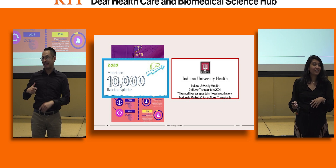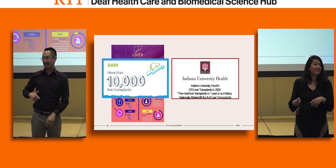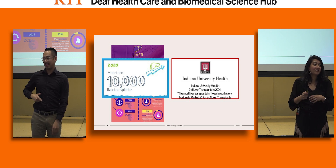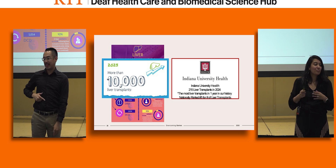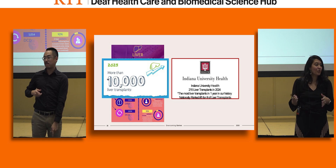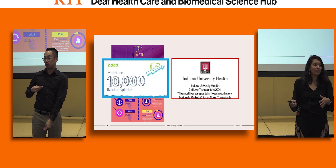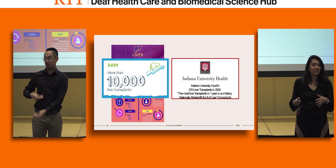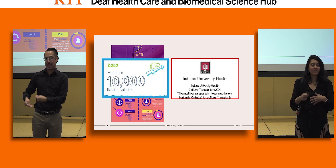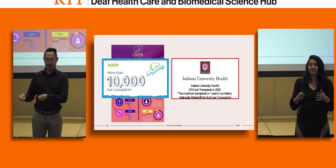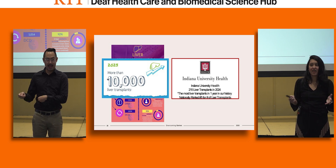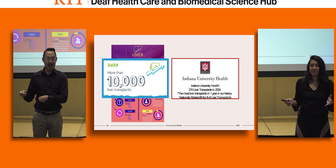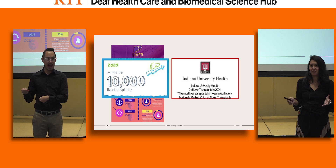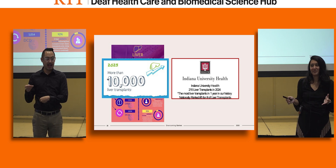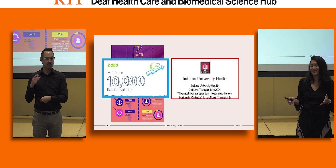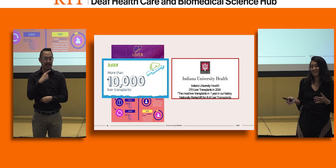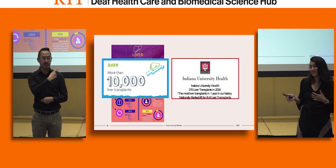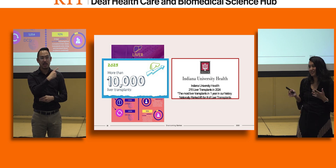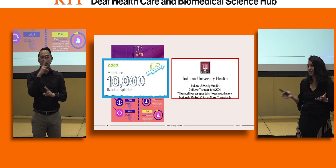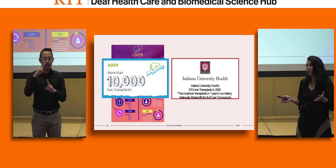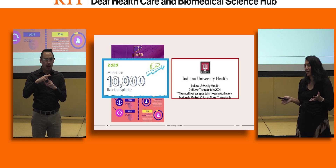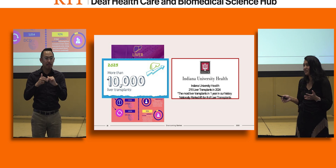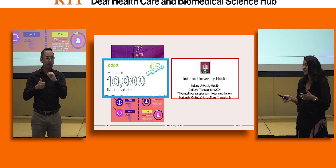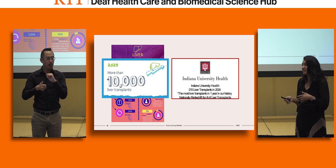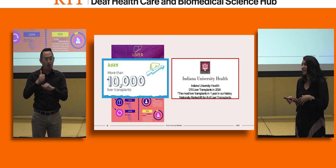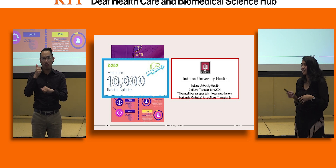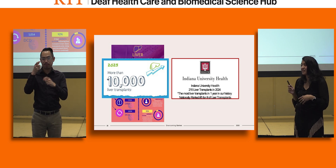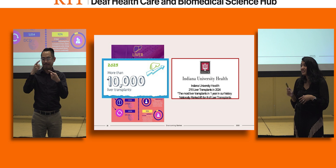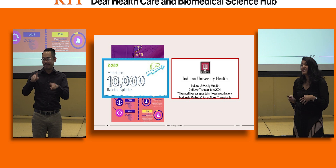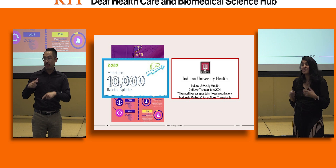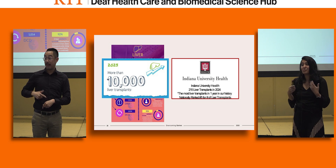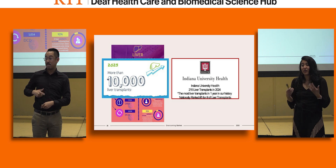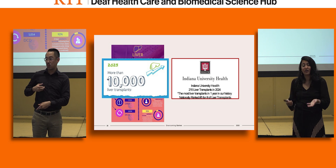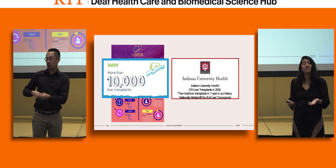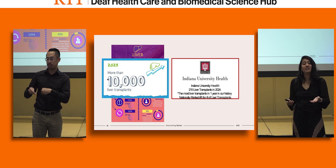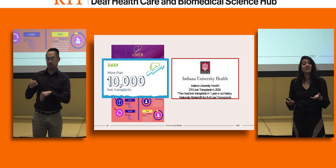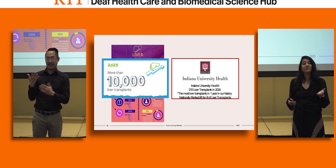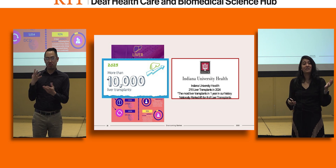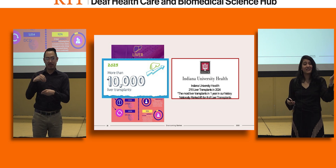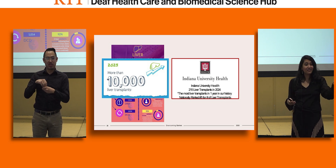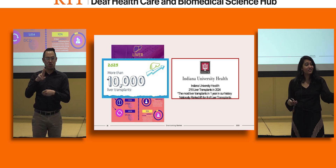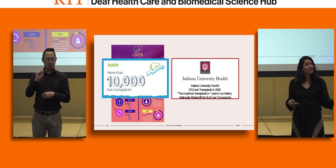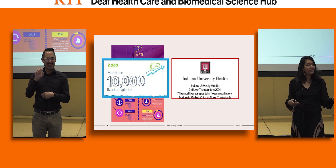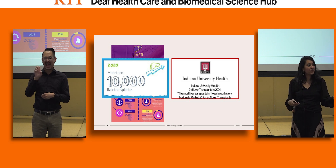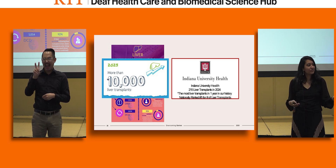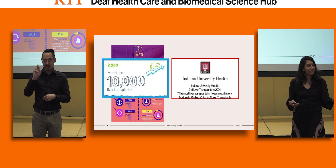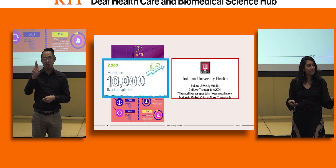It's the most that have ever been done in the U.S., and I think in part related to the living donor